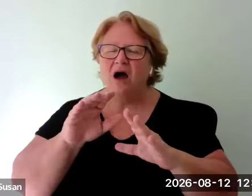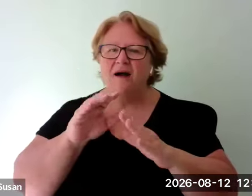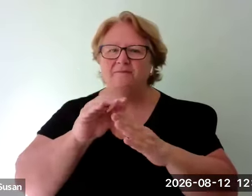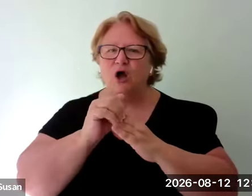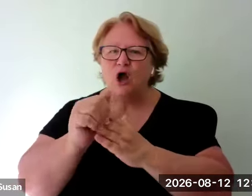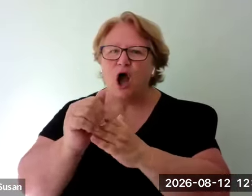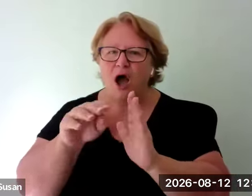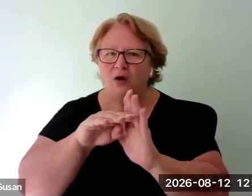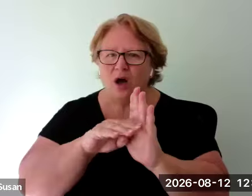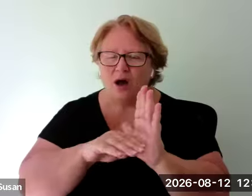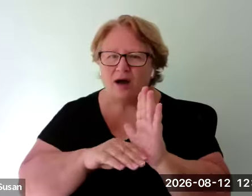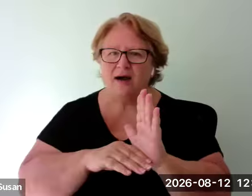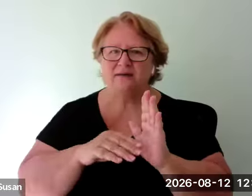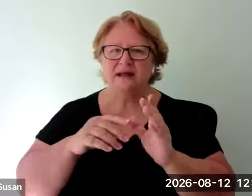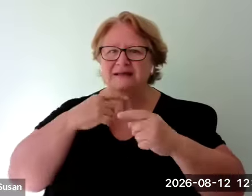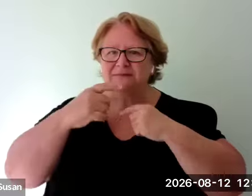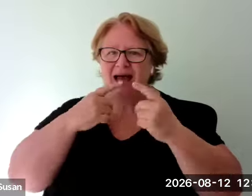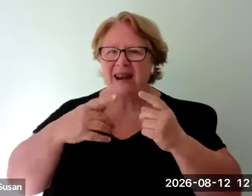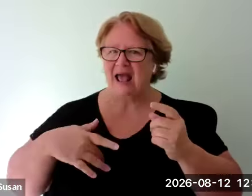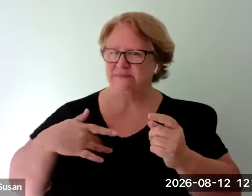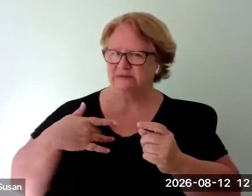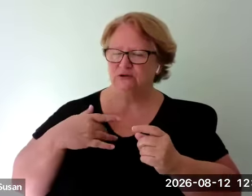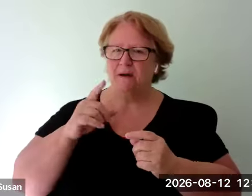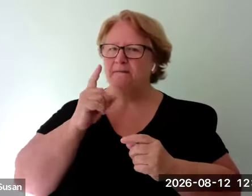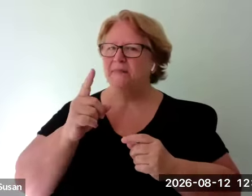please. We're very happy, and we will be clarifying the